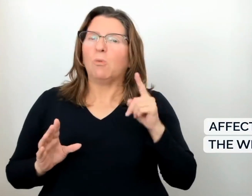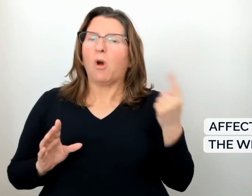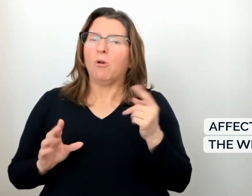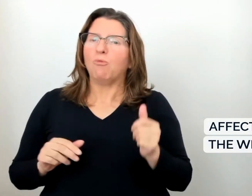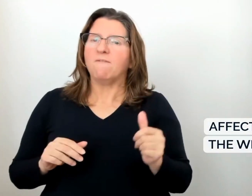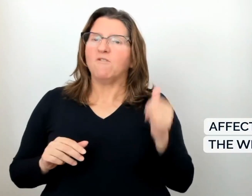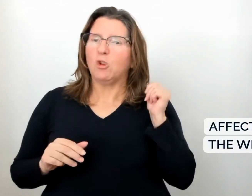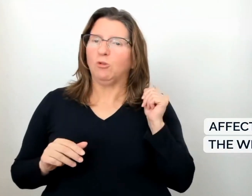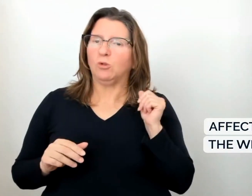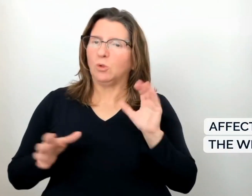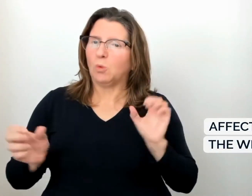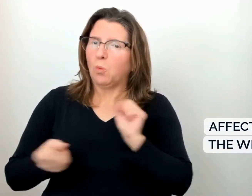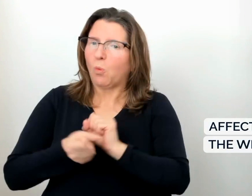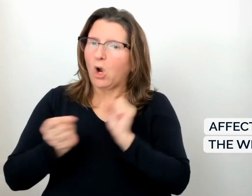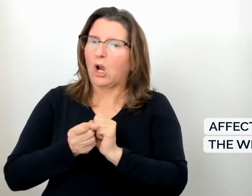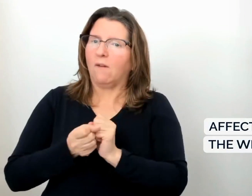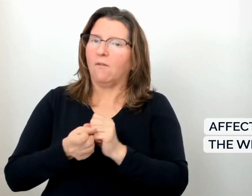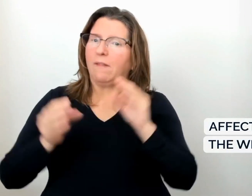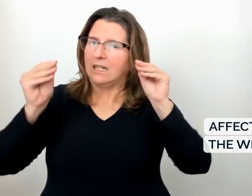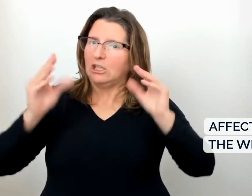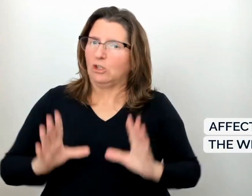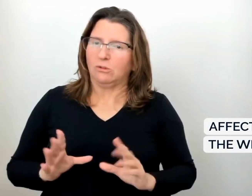She refused to do the work for her teachers.